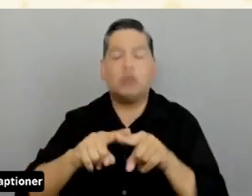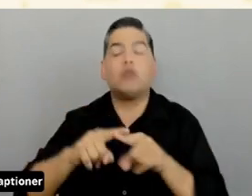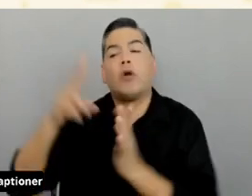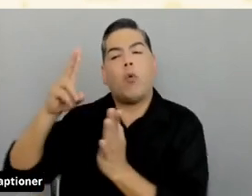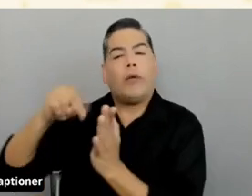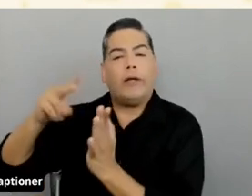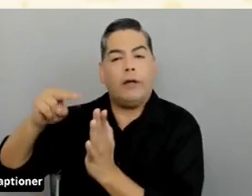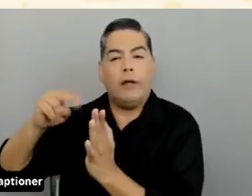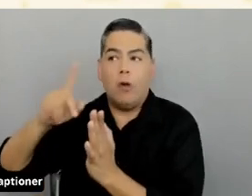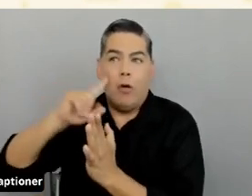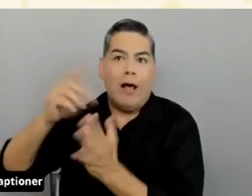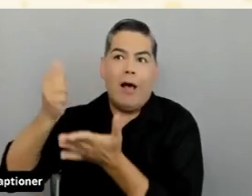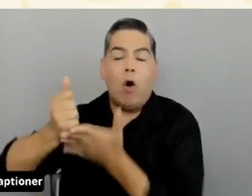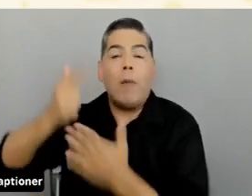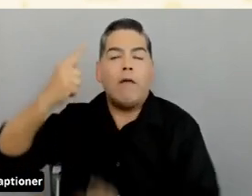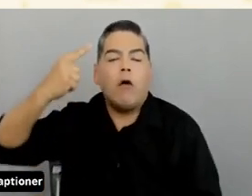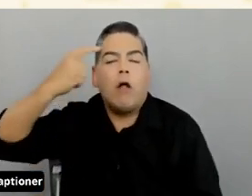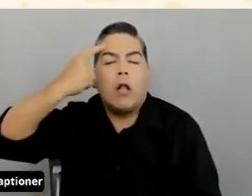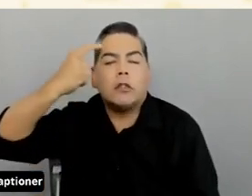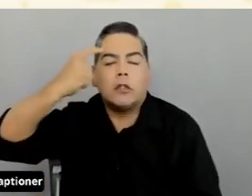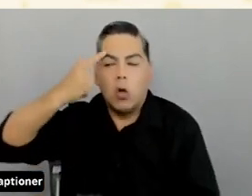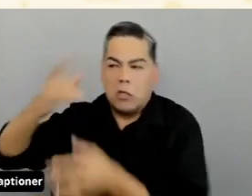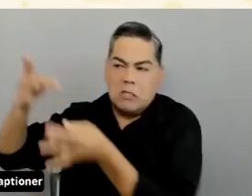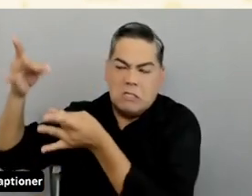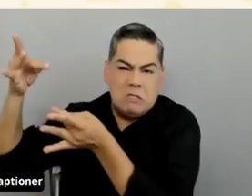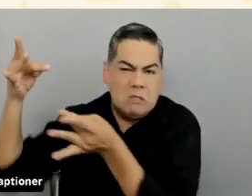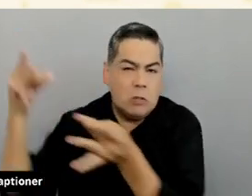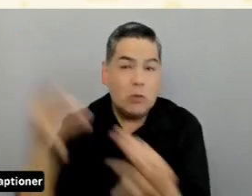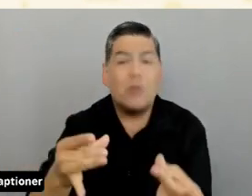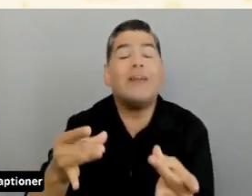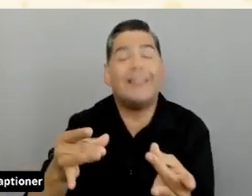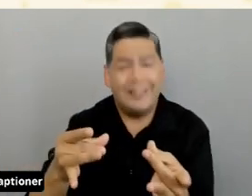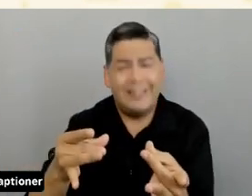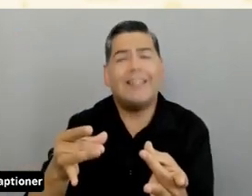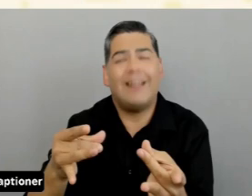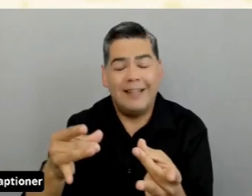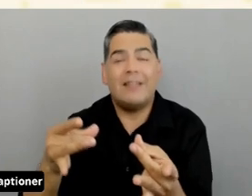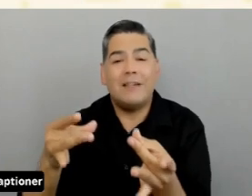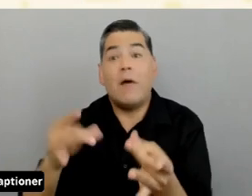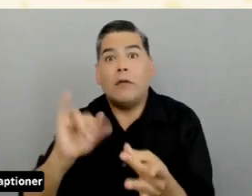in a logical and meaningful way. So that is really, really important, OK?